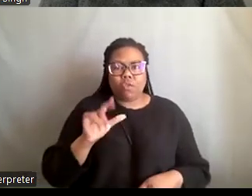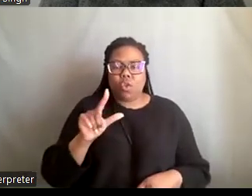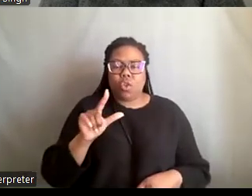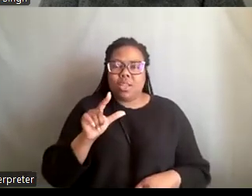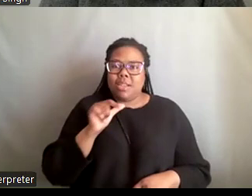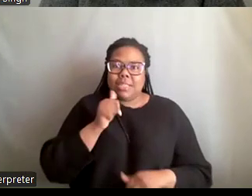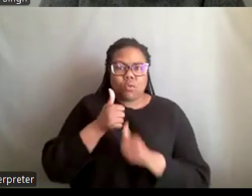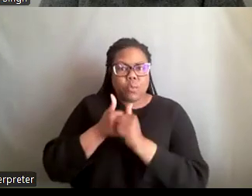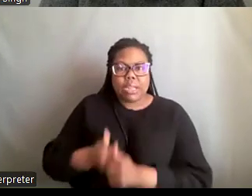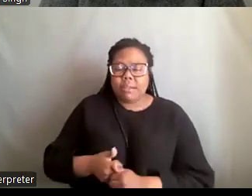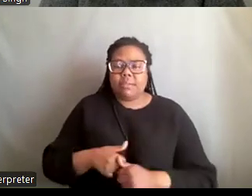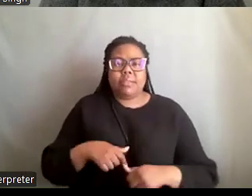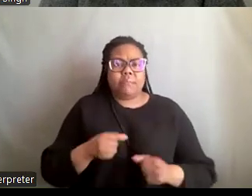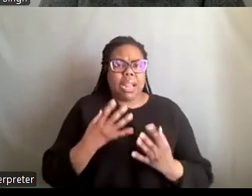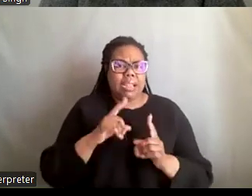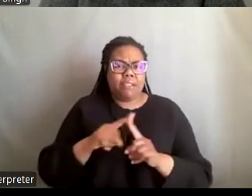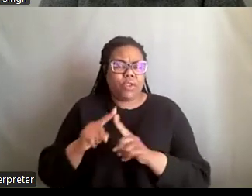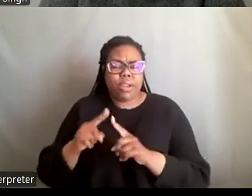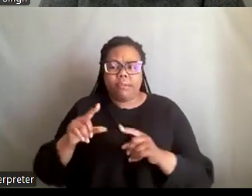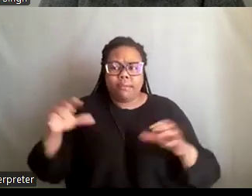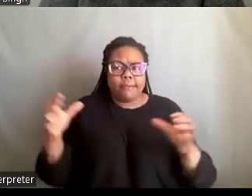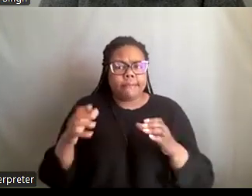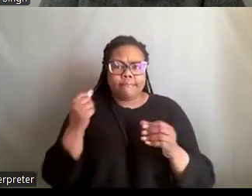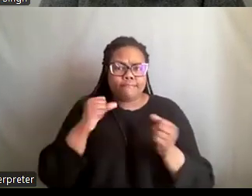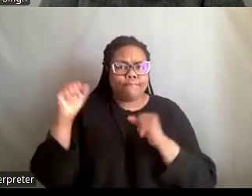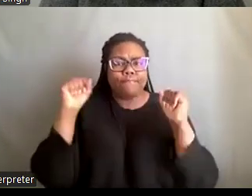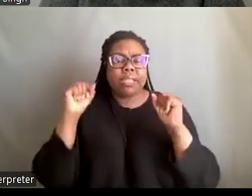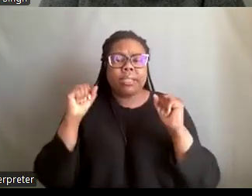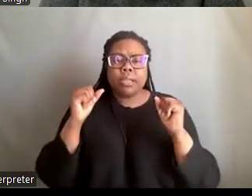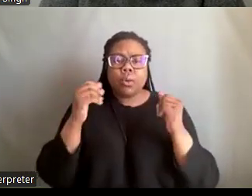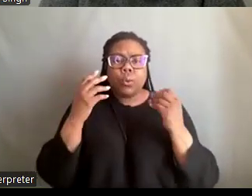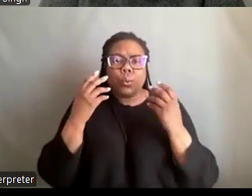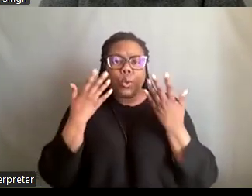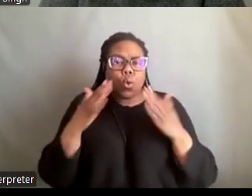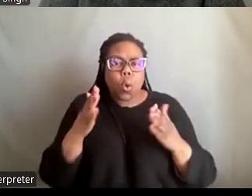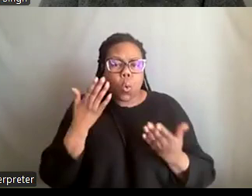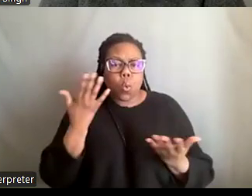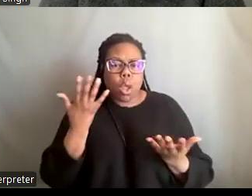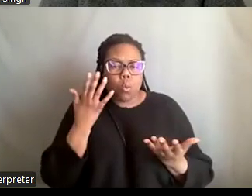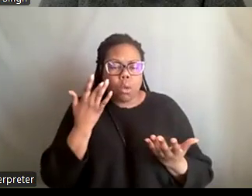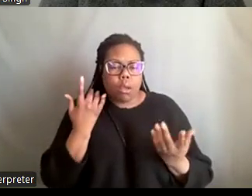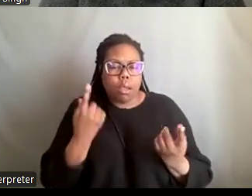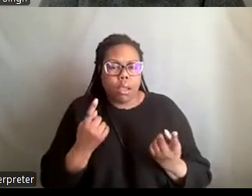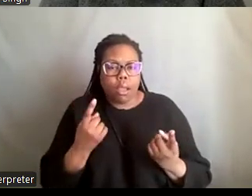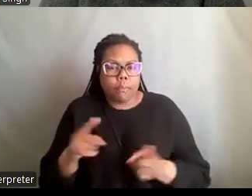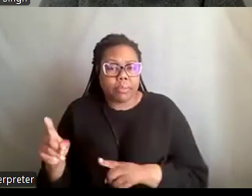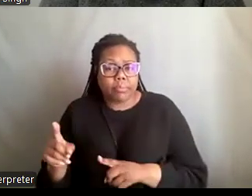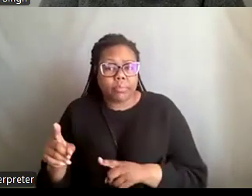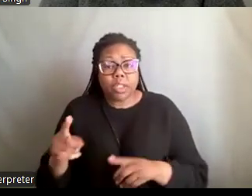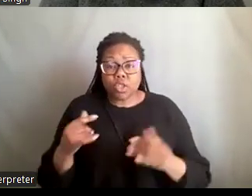do direct actions and civil disobedience and some of the things that we've done in the past, we don't know what's going to happen.